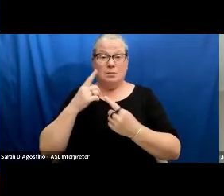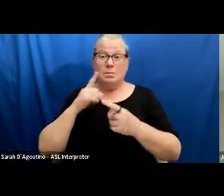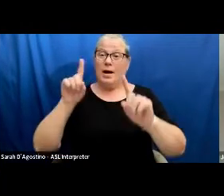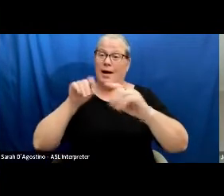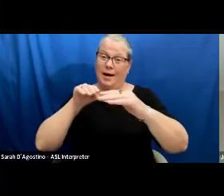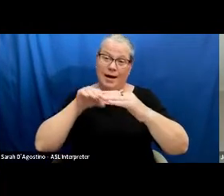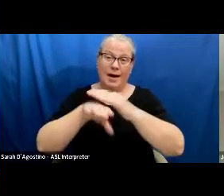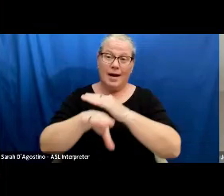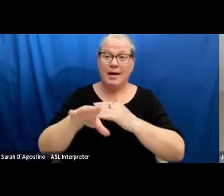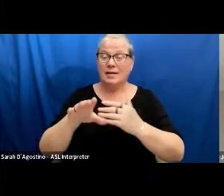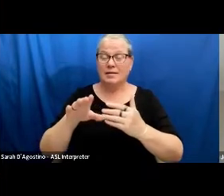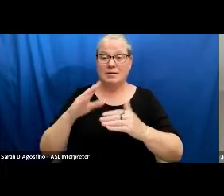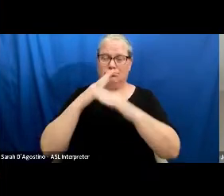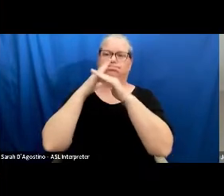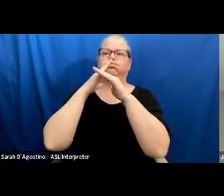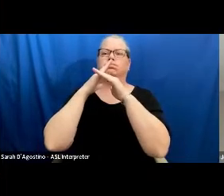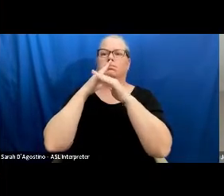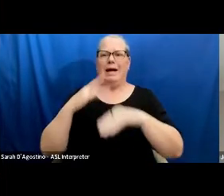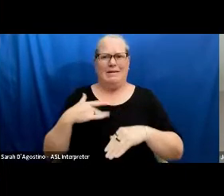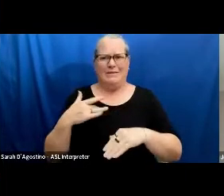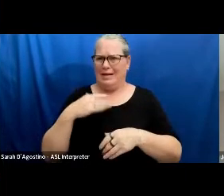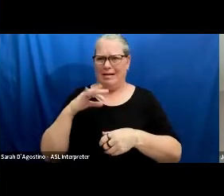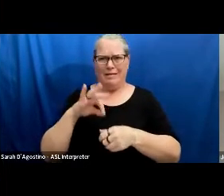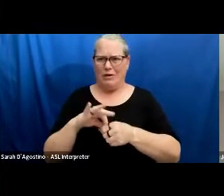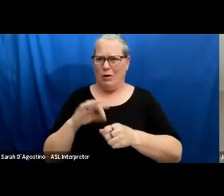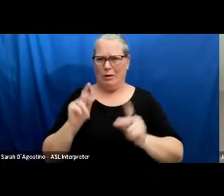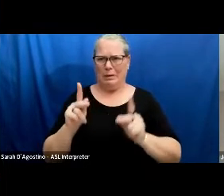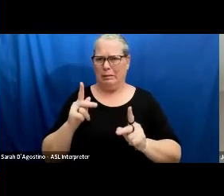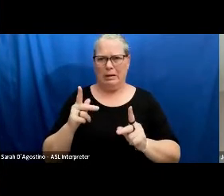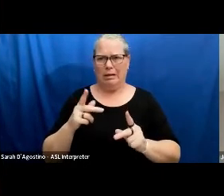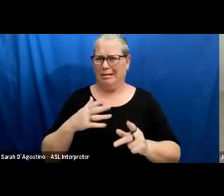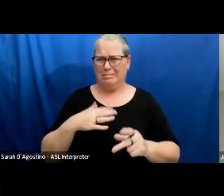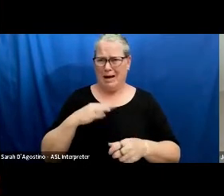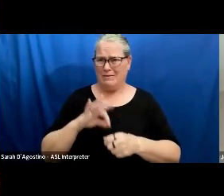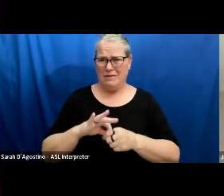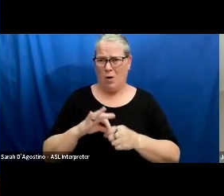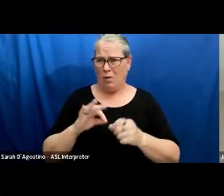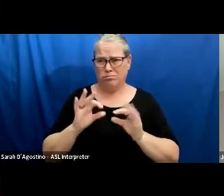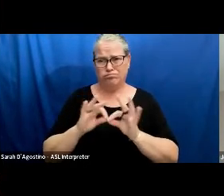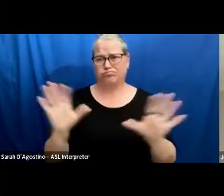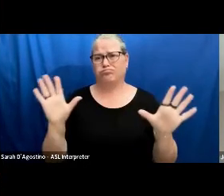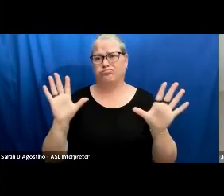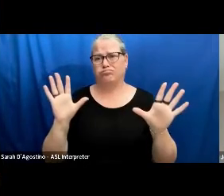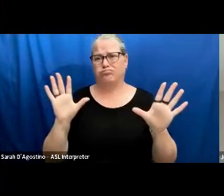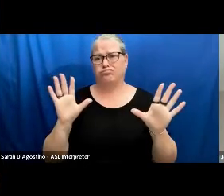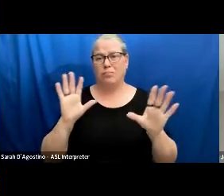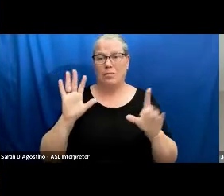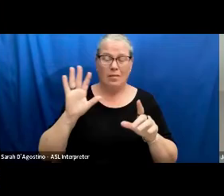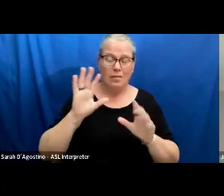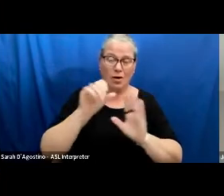count either at the local or federal level inside you want to make sure you don't have barriers